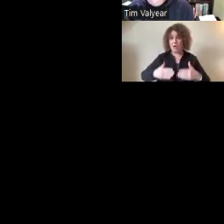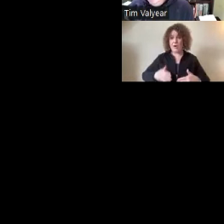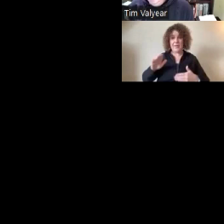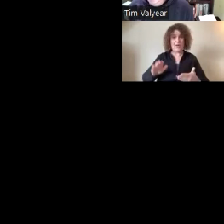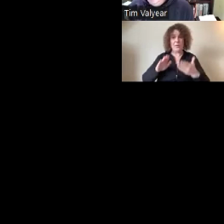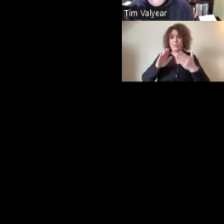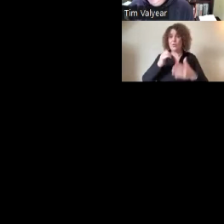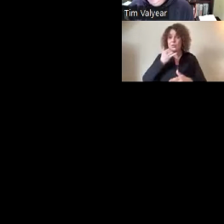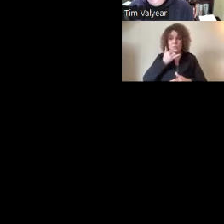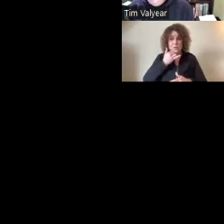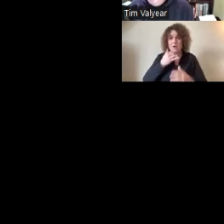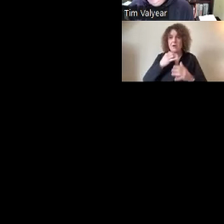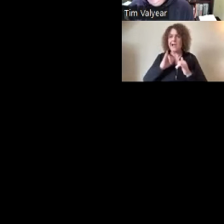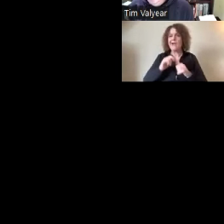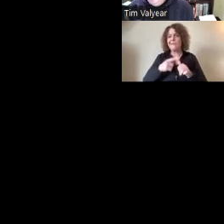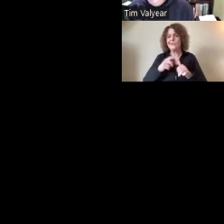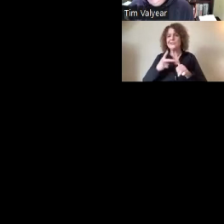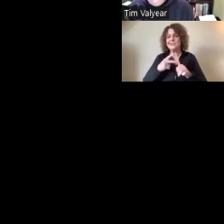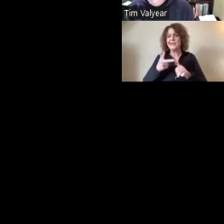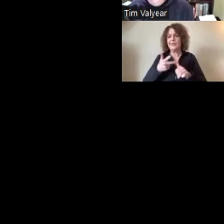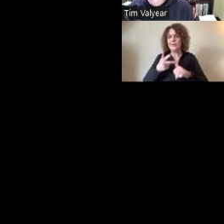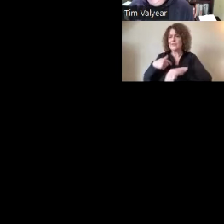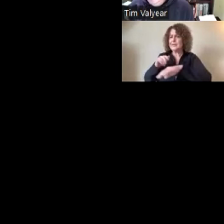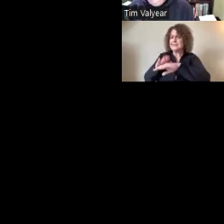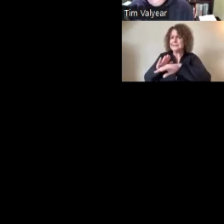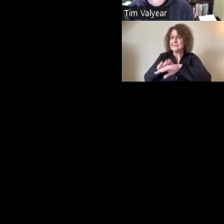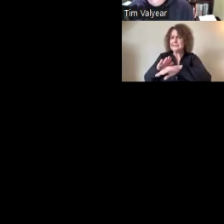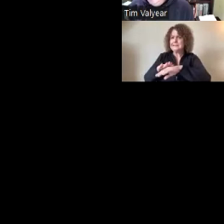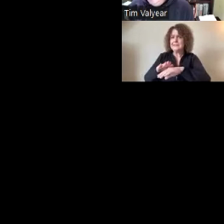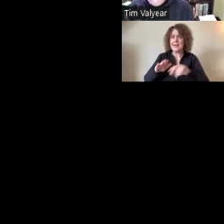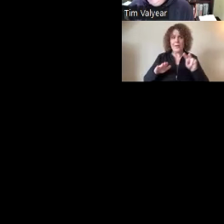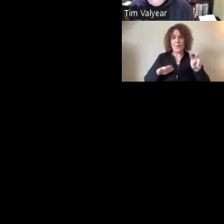put their PPE gown over their face shield, putting all the